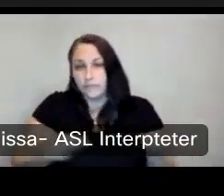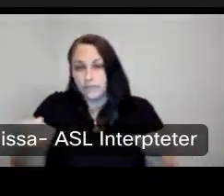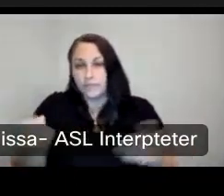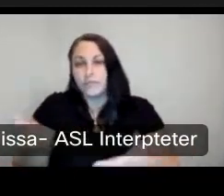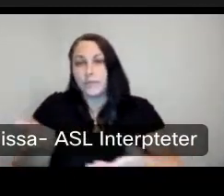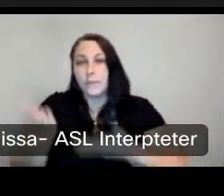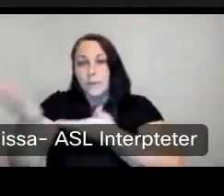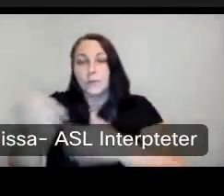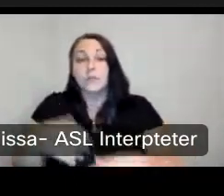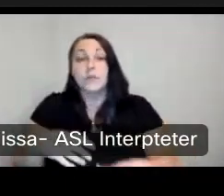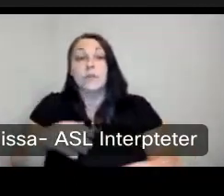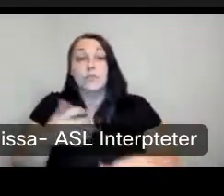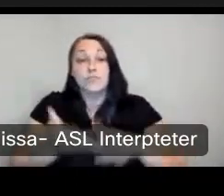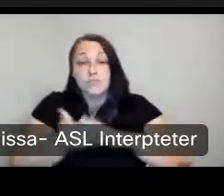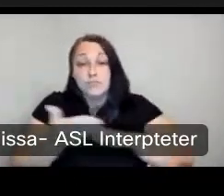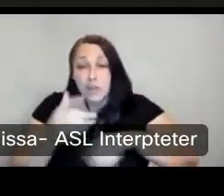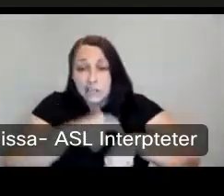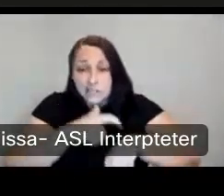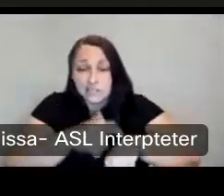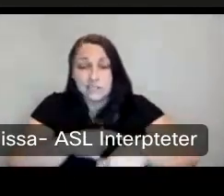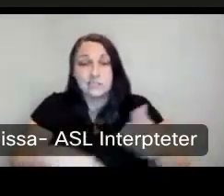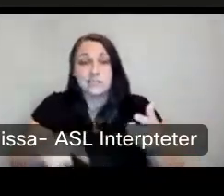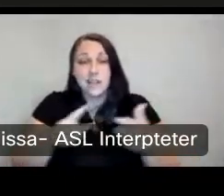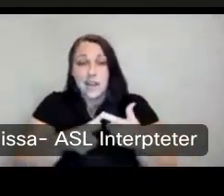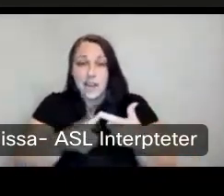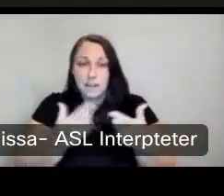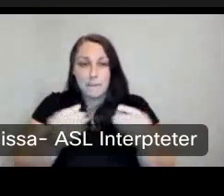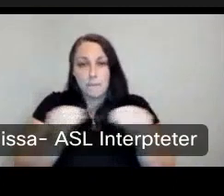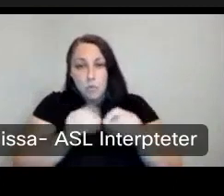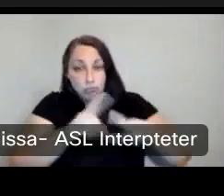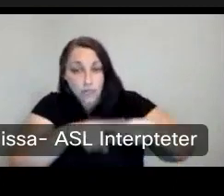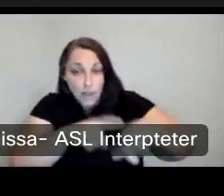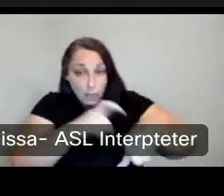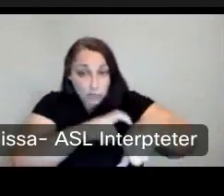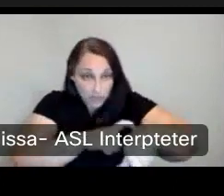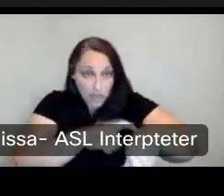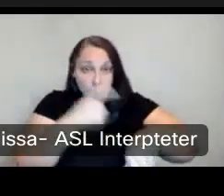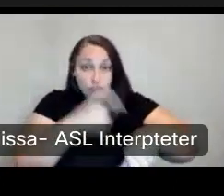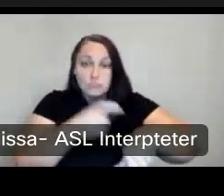um running time and reliability when the bus doesn't have to stop quite uh as often